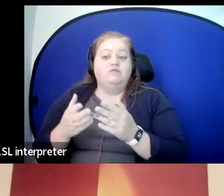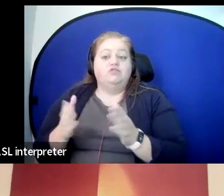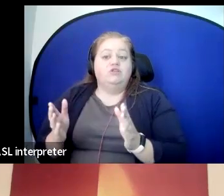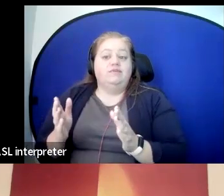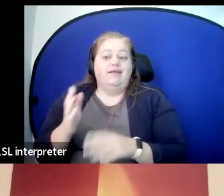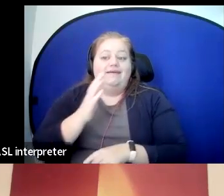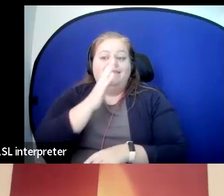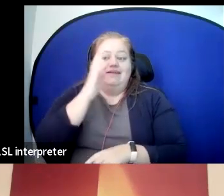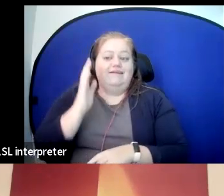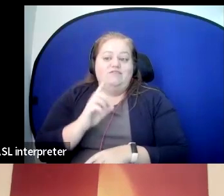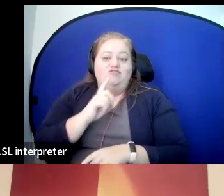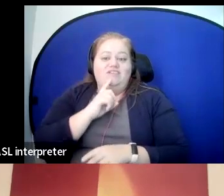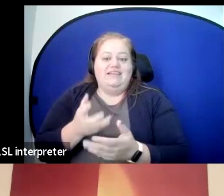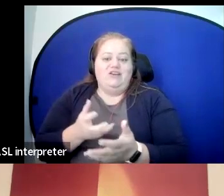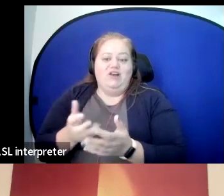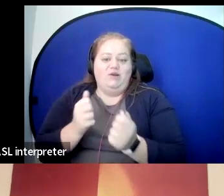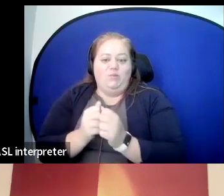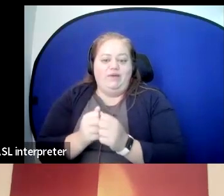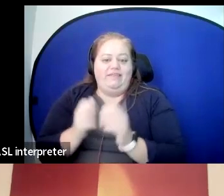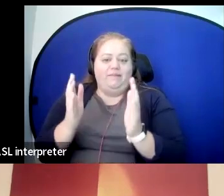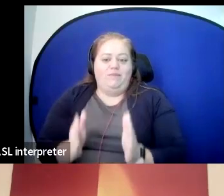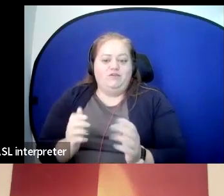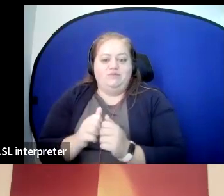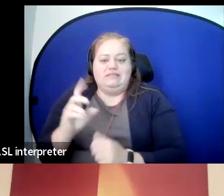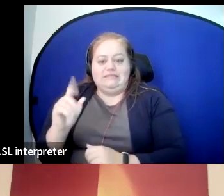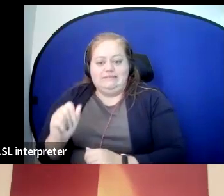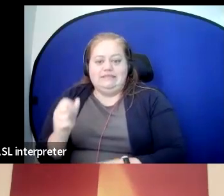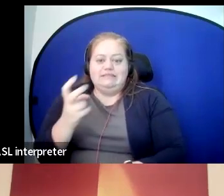interacted with a blind or low vision person,